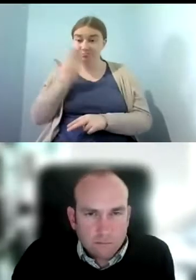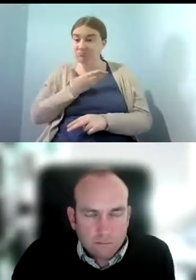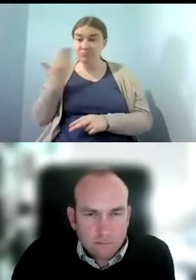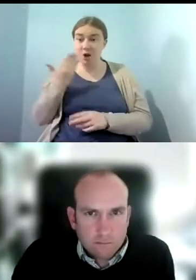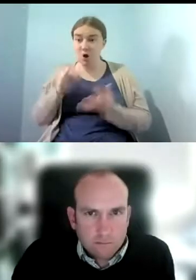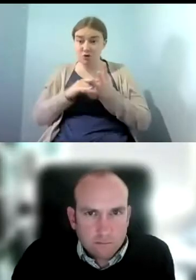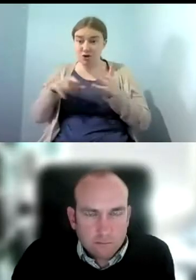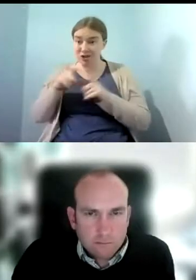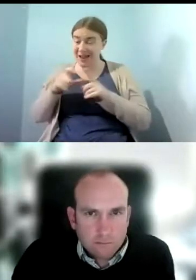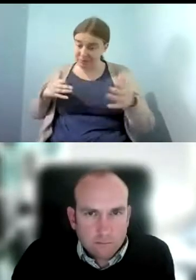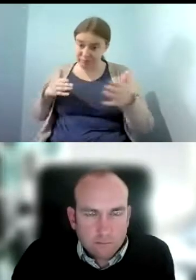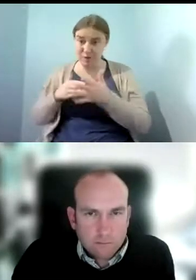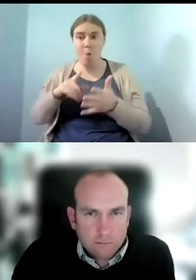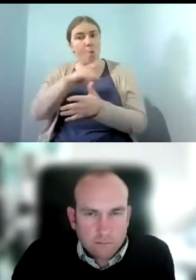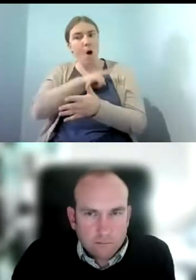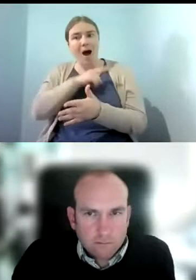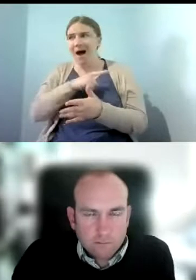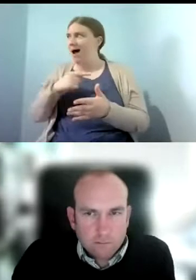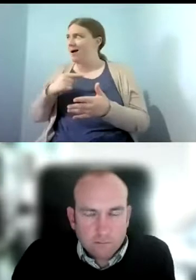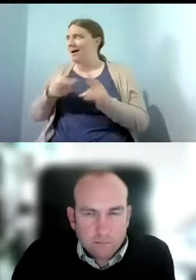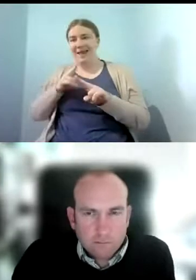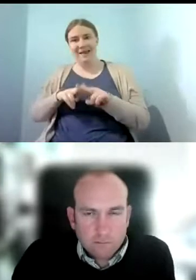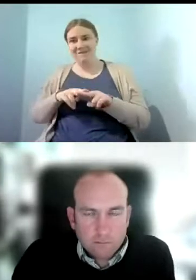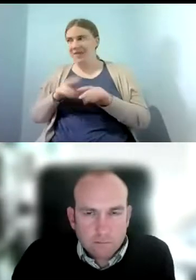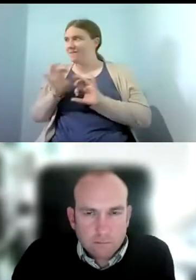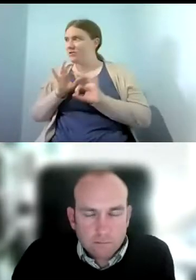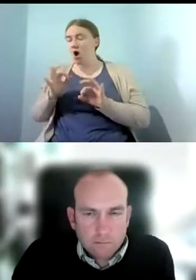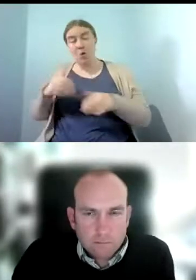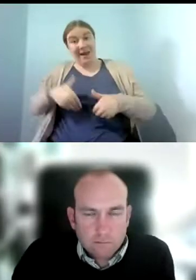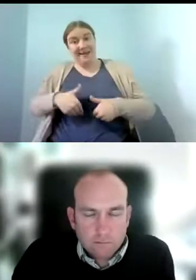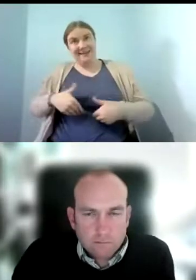to this point they have no instinctive memory of the spawning ground upstream that's a really